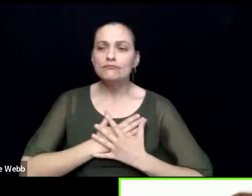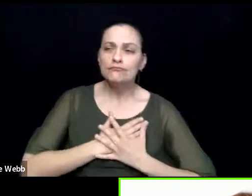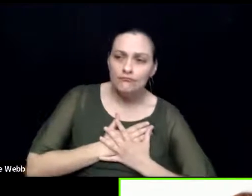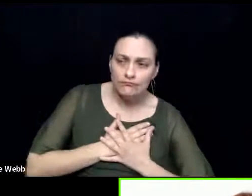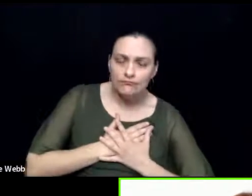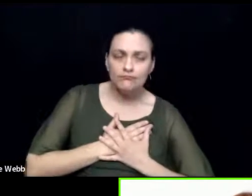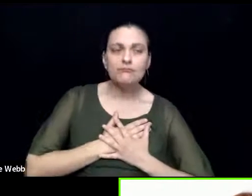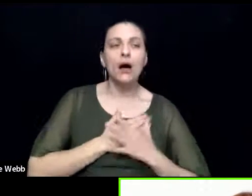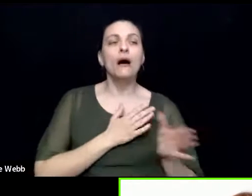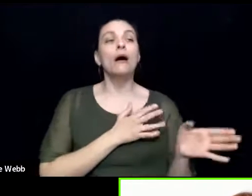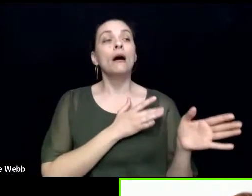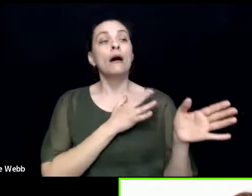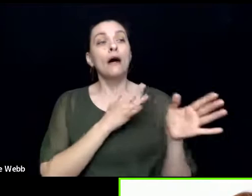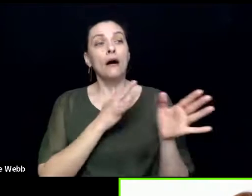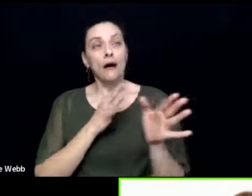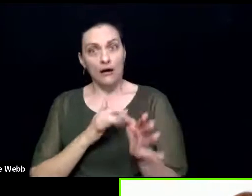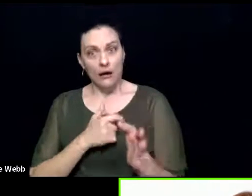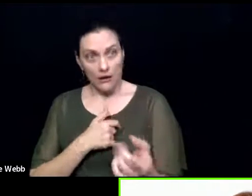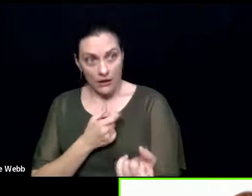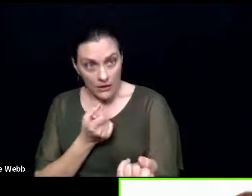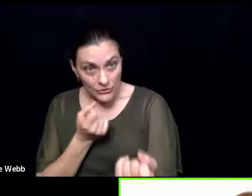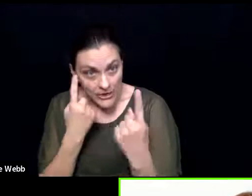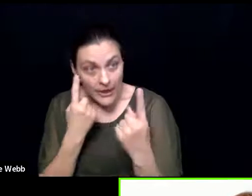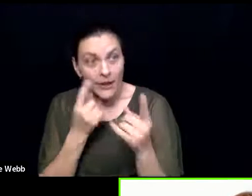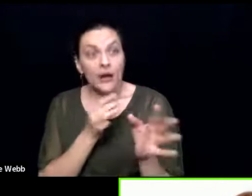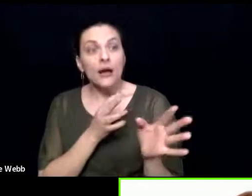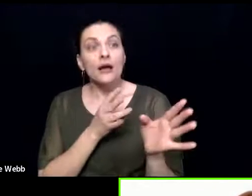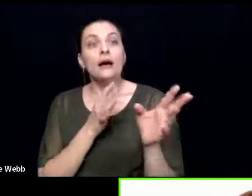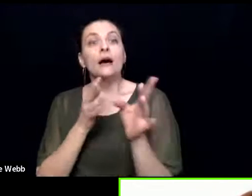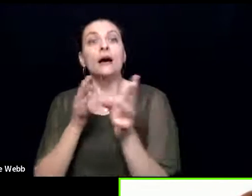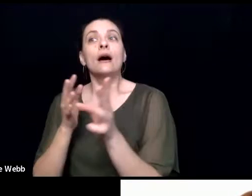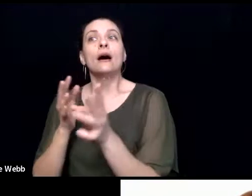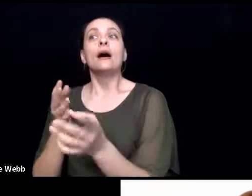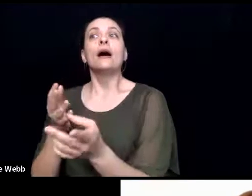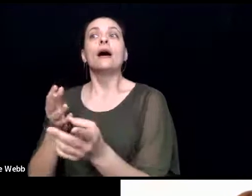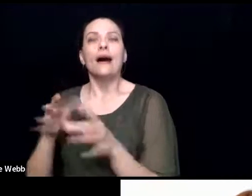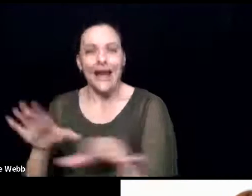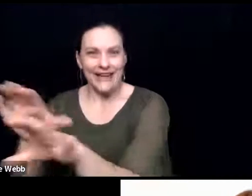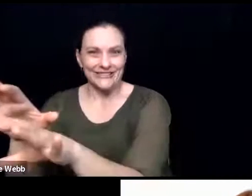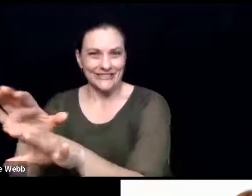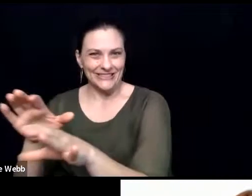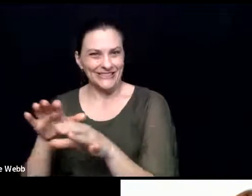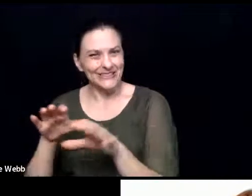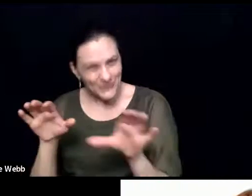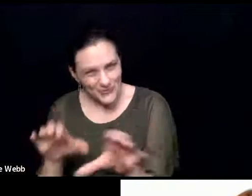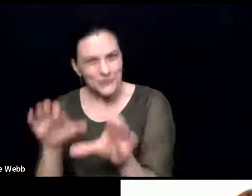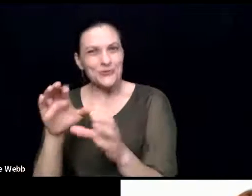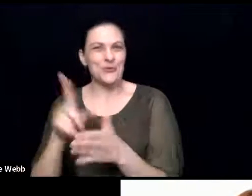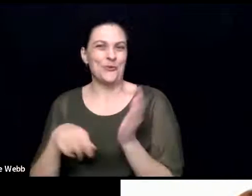to show we are seen and heard. TERRI GIVENS: I am a firm believer in coaching. We have a